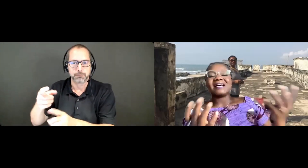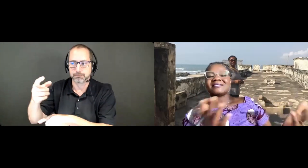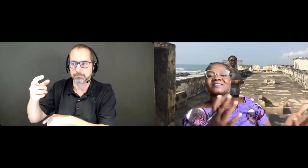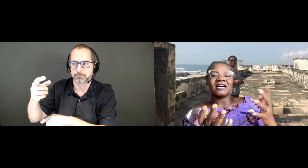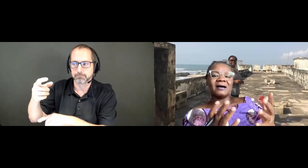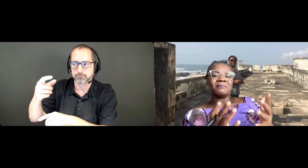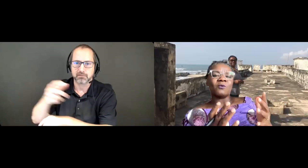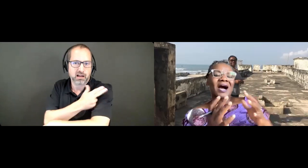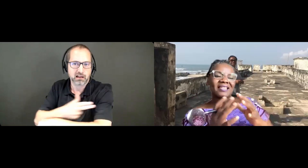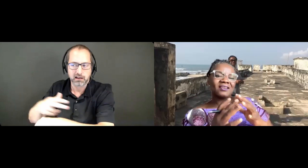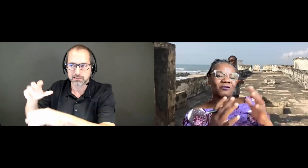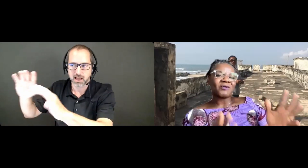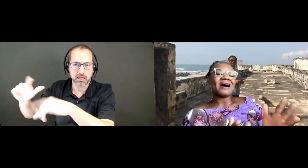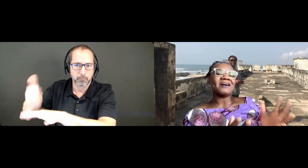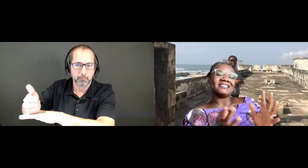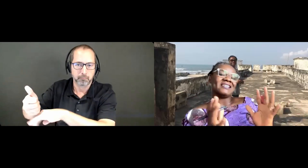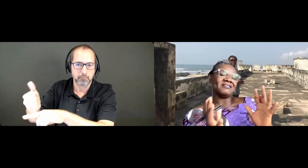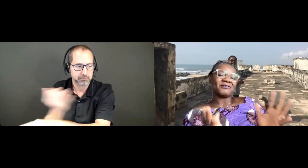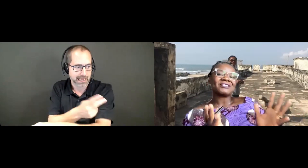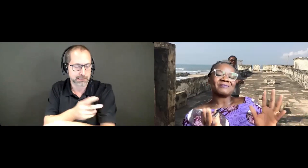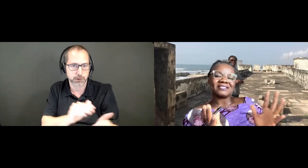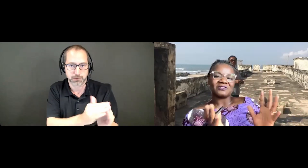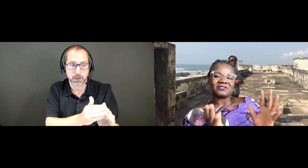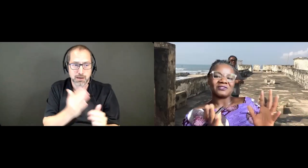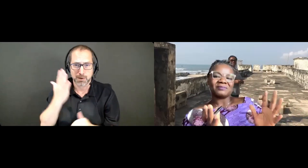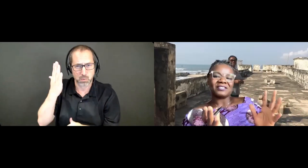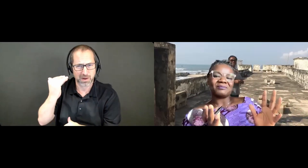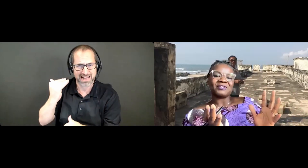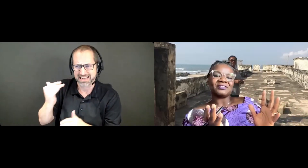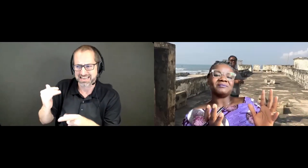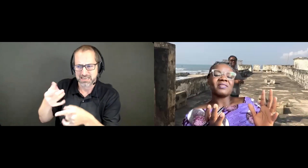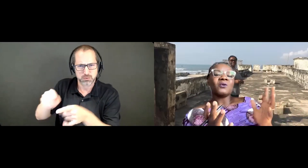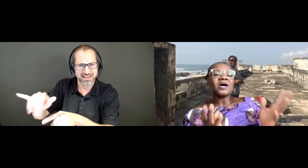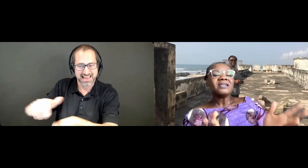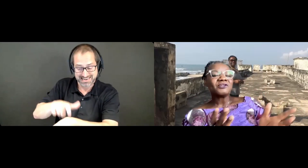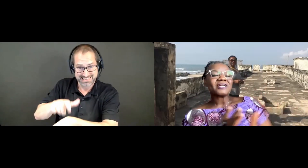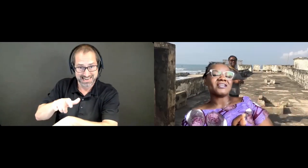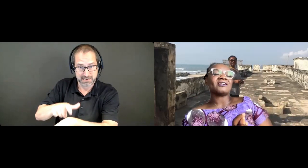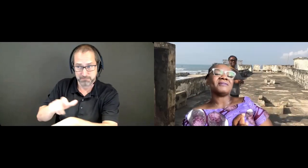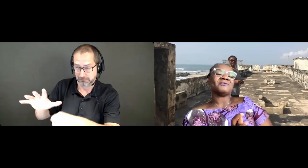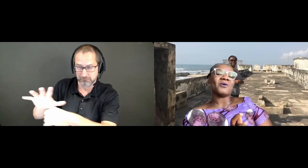ask why the overcrowding in the first place during this period. Well in certain documents,